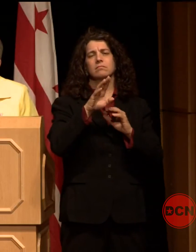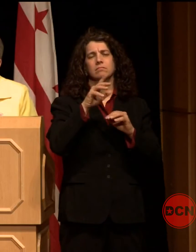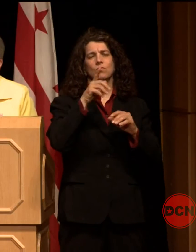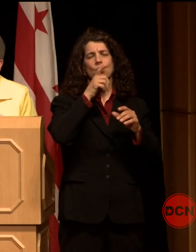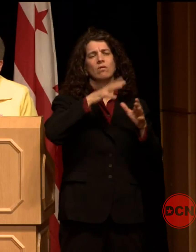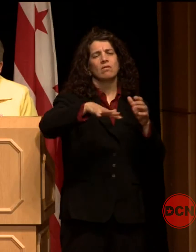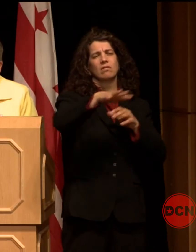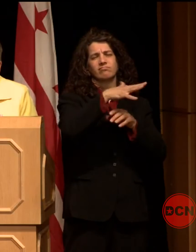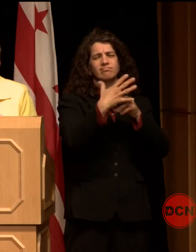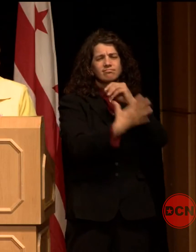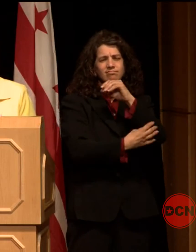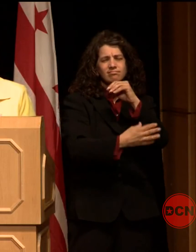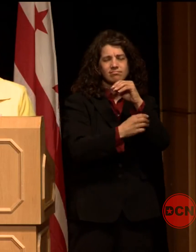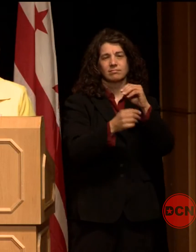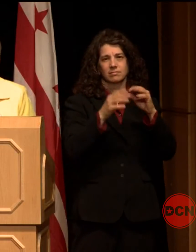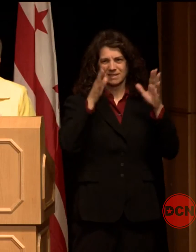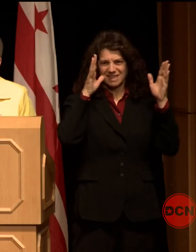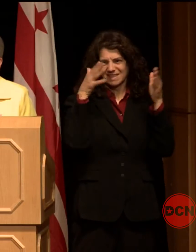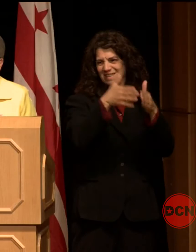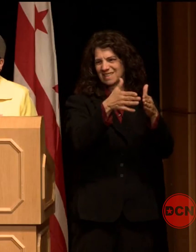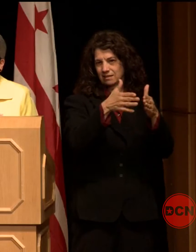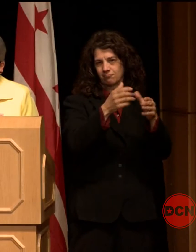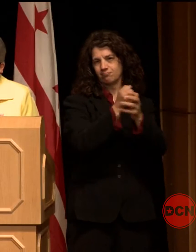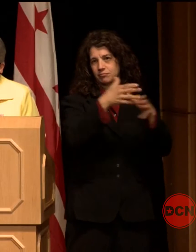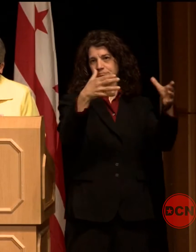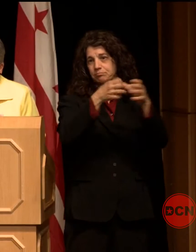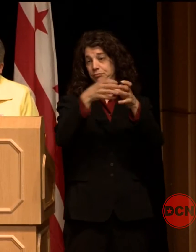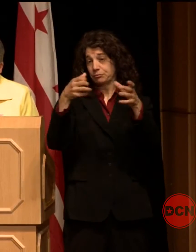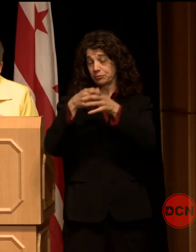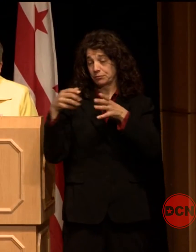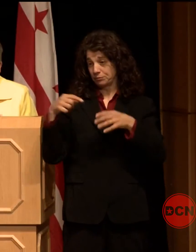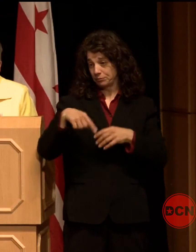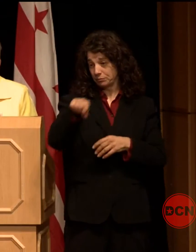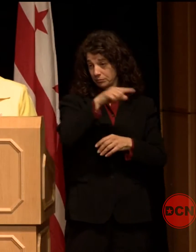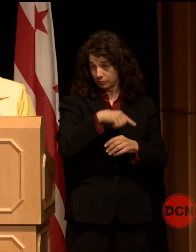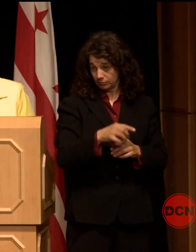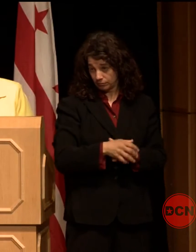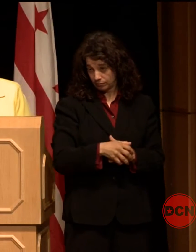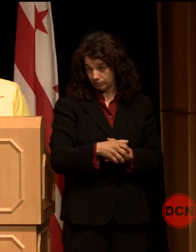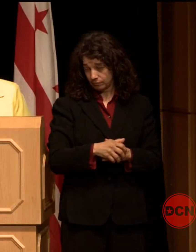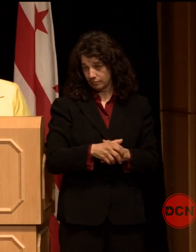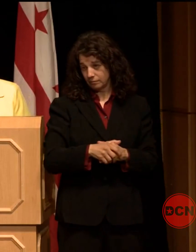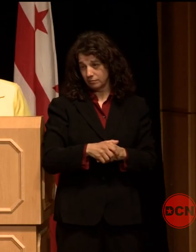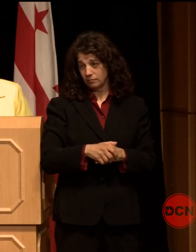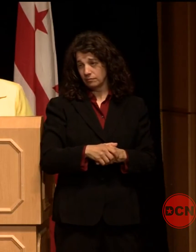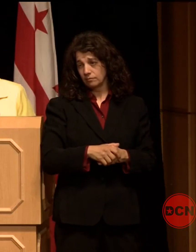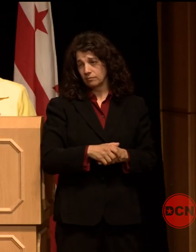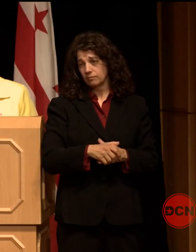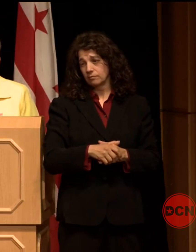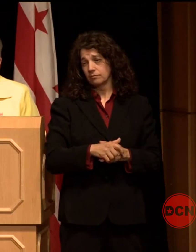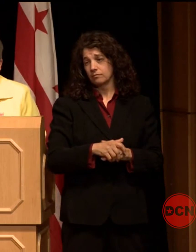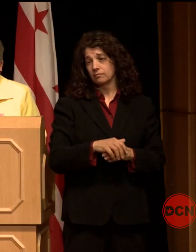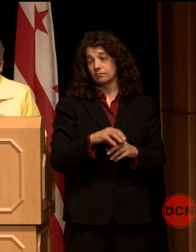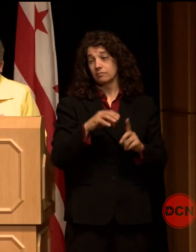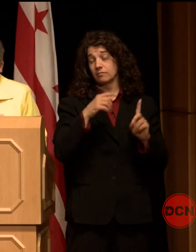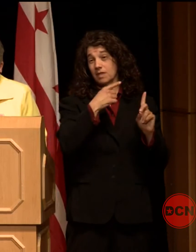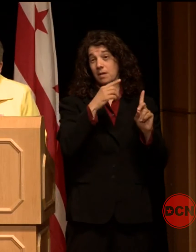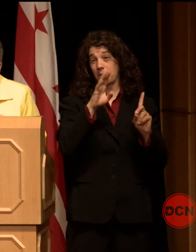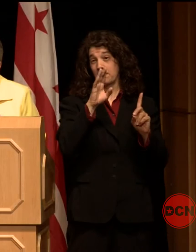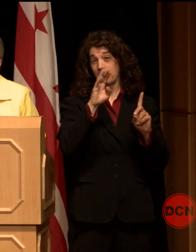WHEN MAYOR BOWSER TASKED ME WITH LEADING DHCD IN JANUARY OF 2015 SHE GAVE THE AGENCY THREE SHORT-TERM GOALS AND I'M PLEASED